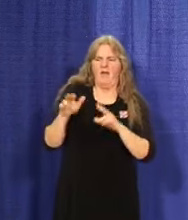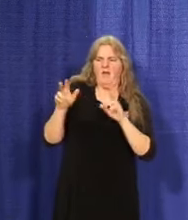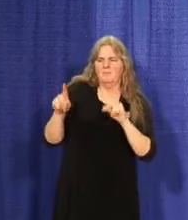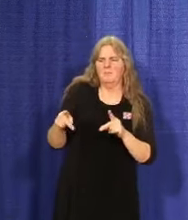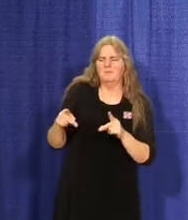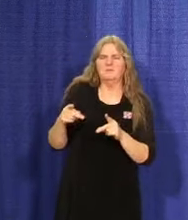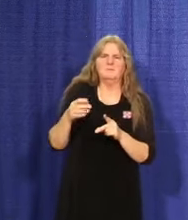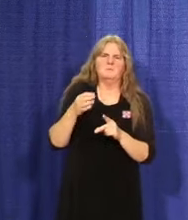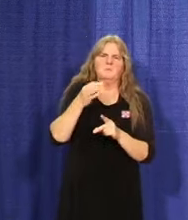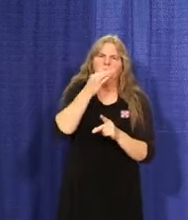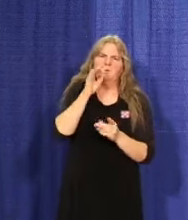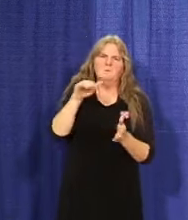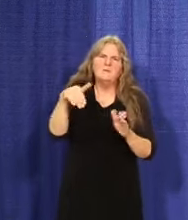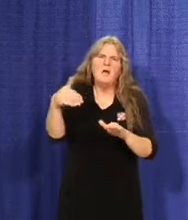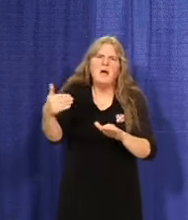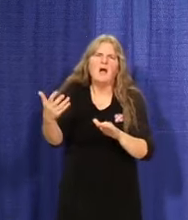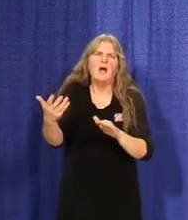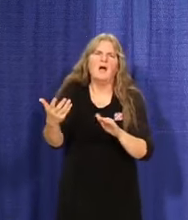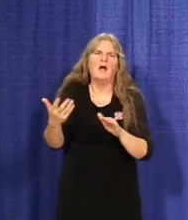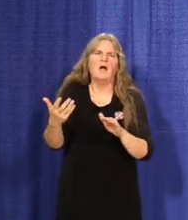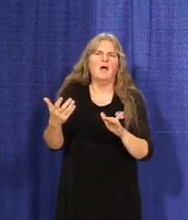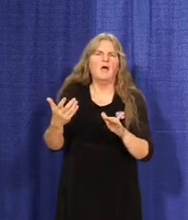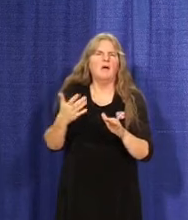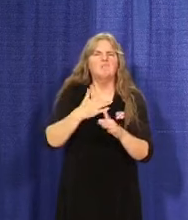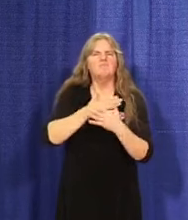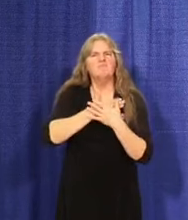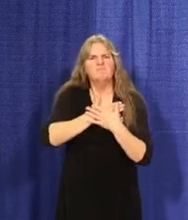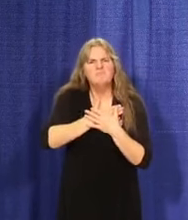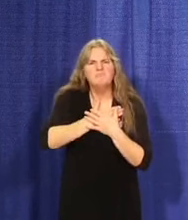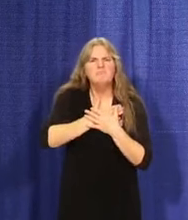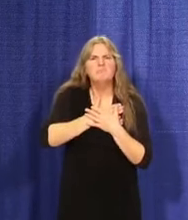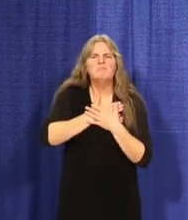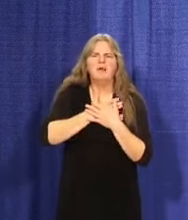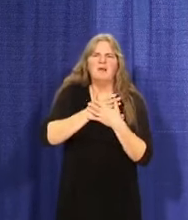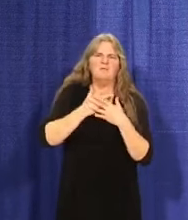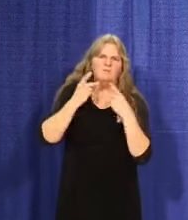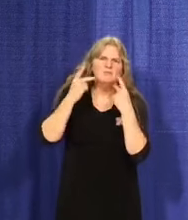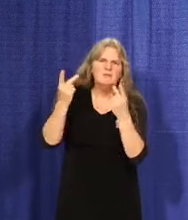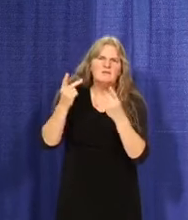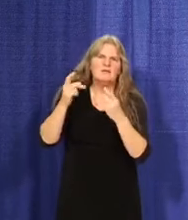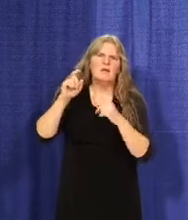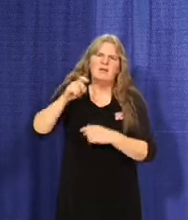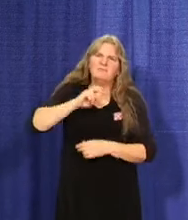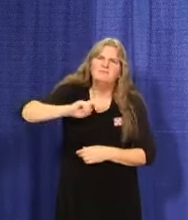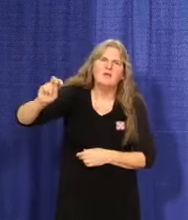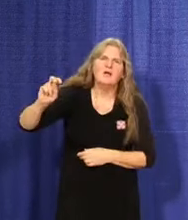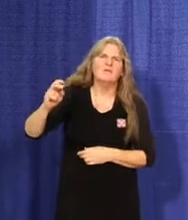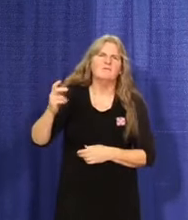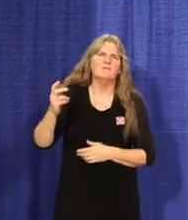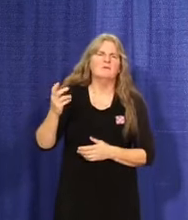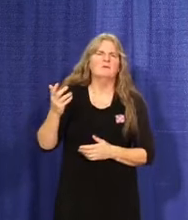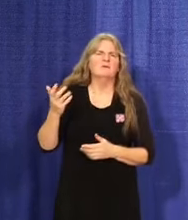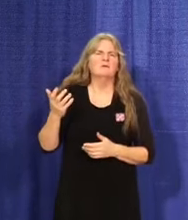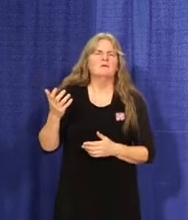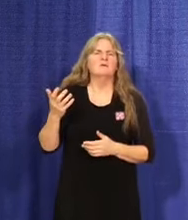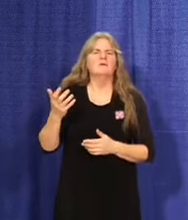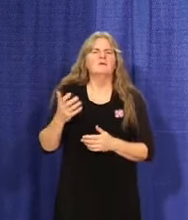left, compassion and reasons are, you know, so all of this really has to weigh into that,